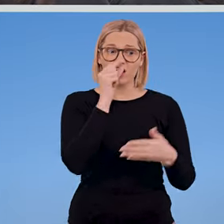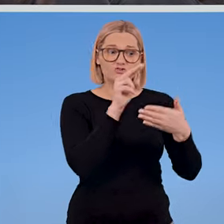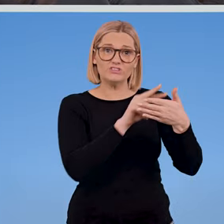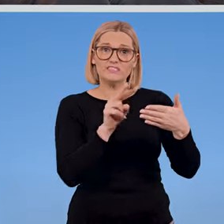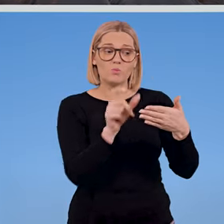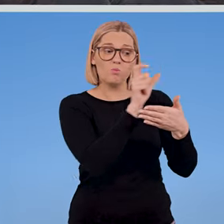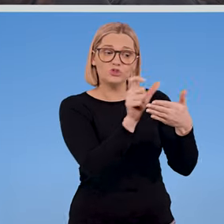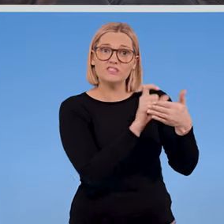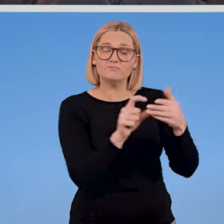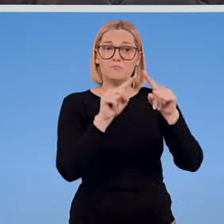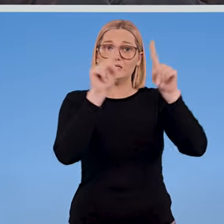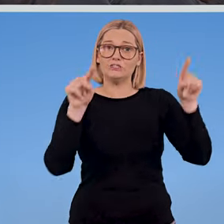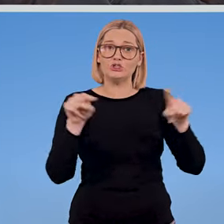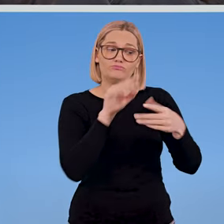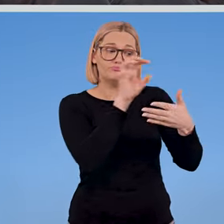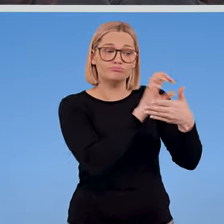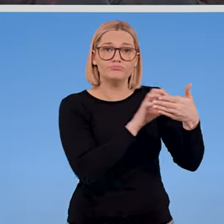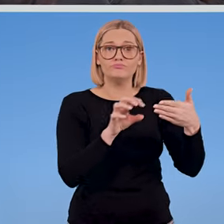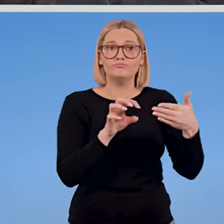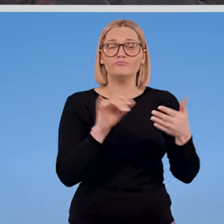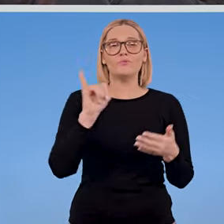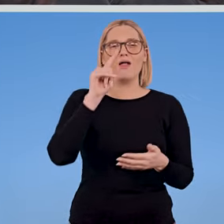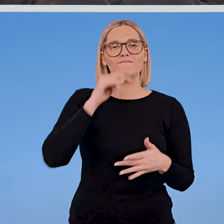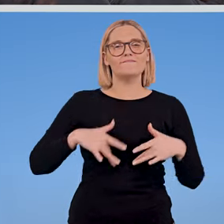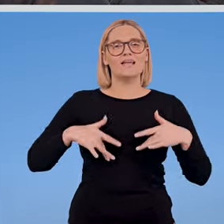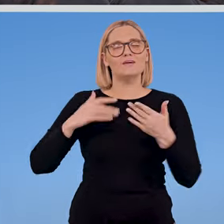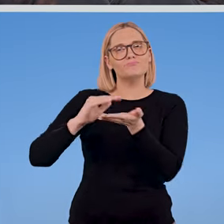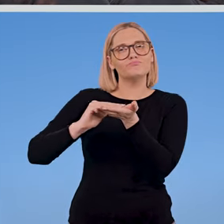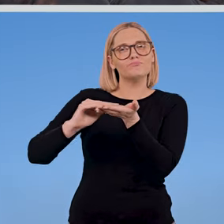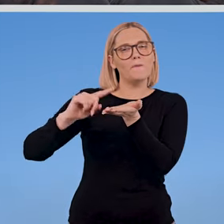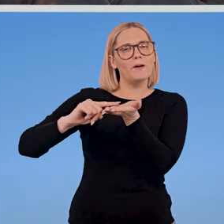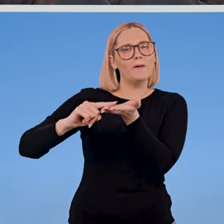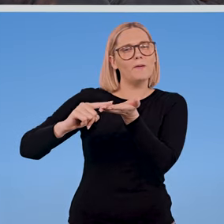or by using braille, these bumpy dots I can feel when I rub my fingers over them.